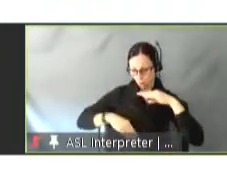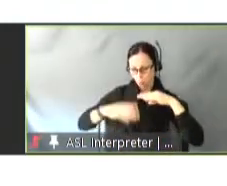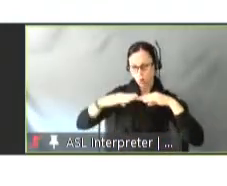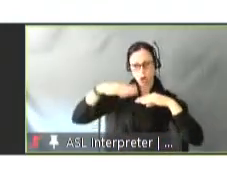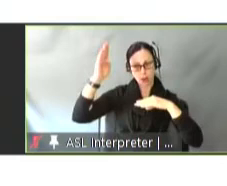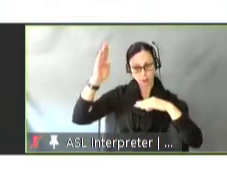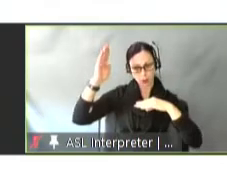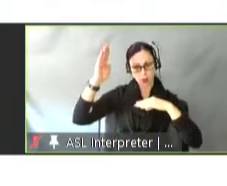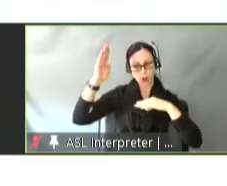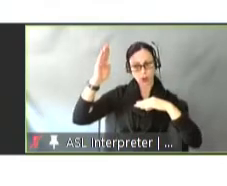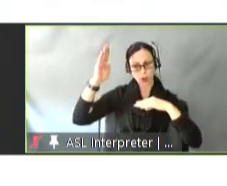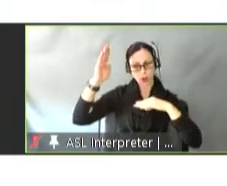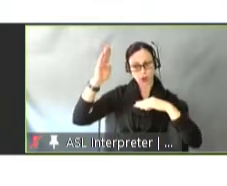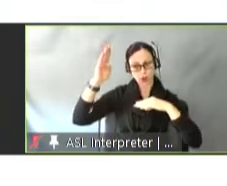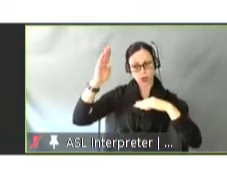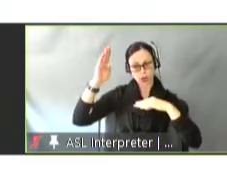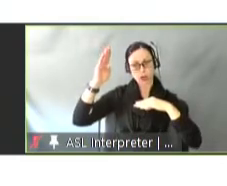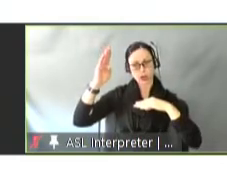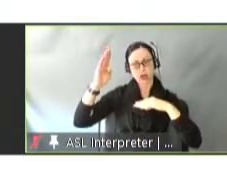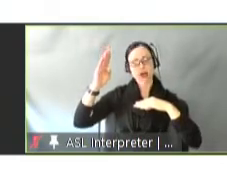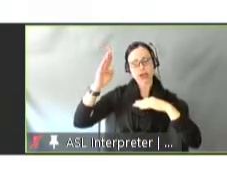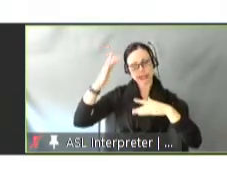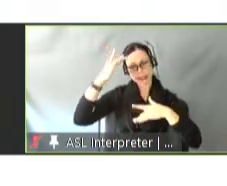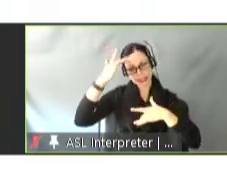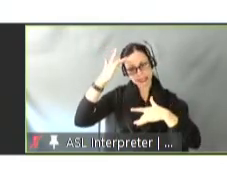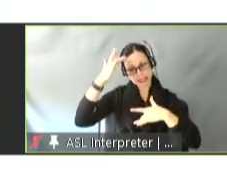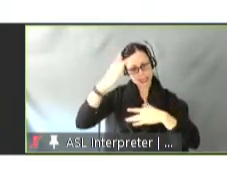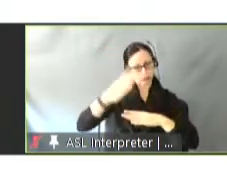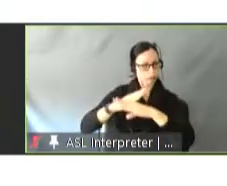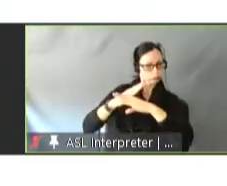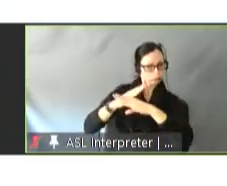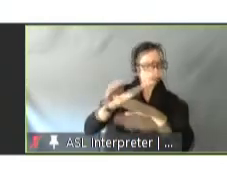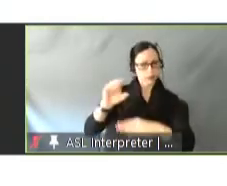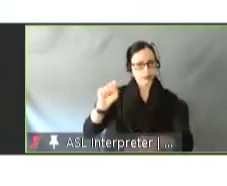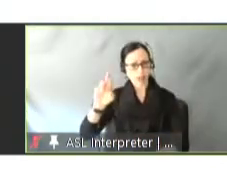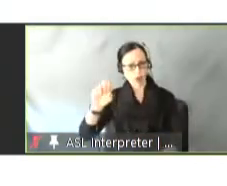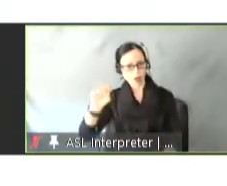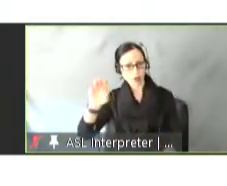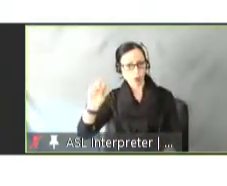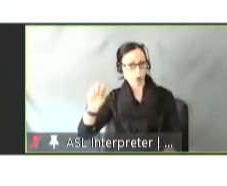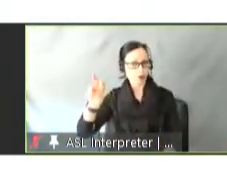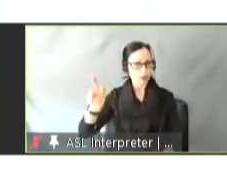respiratory disease from the SARS-CoV-2, and that is in the context of the original strain.